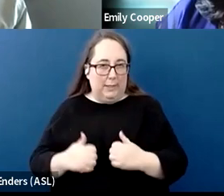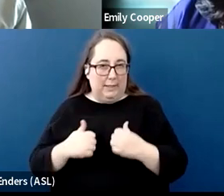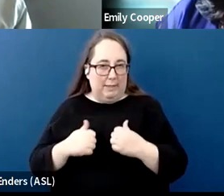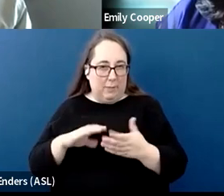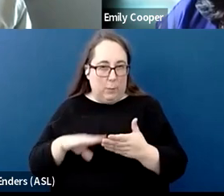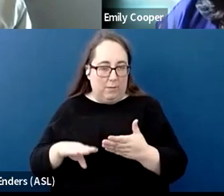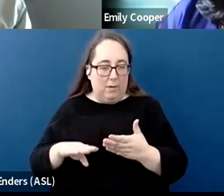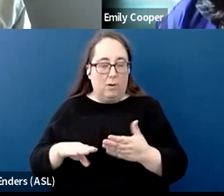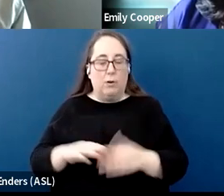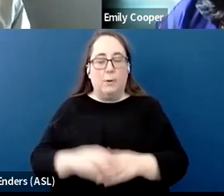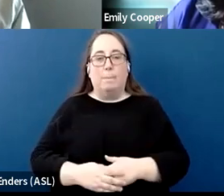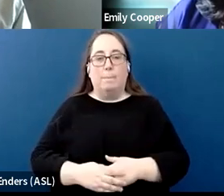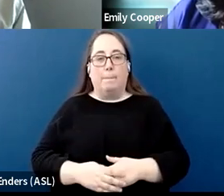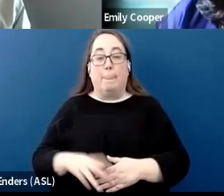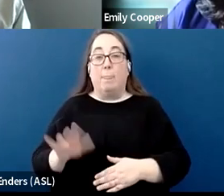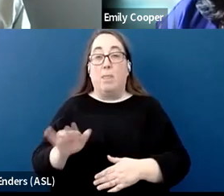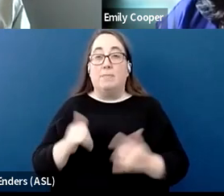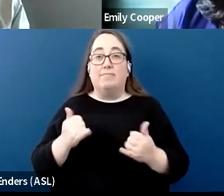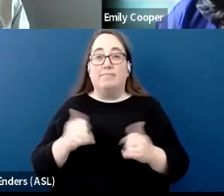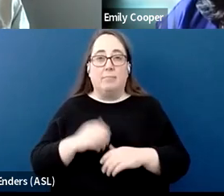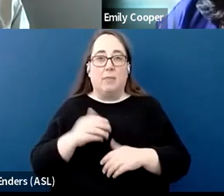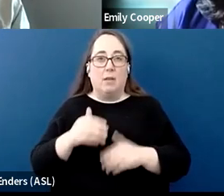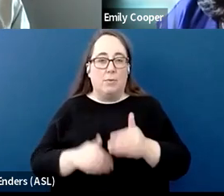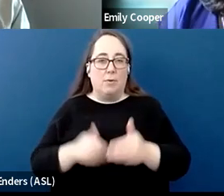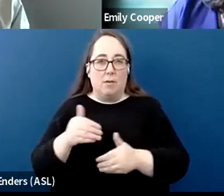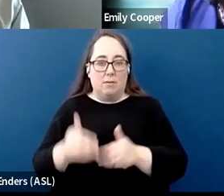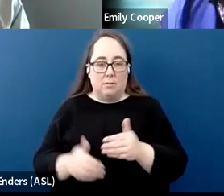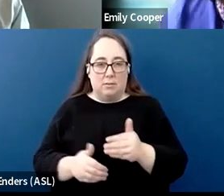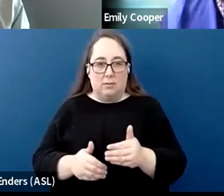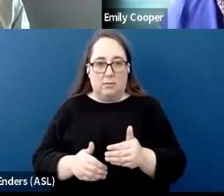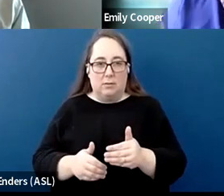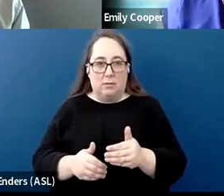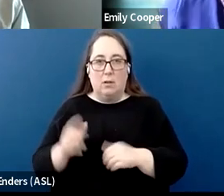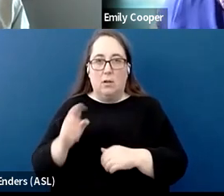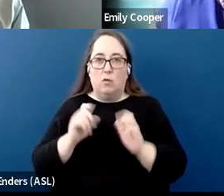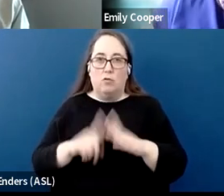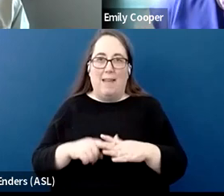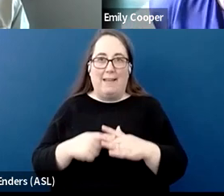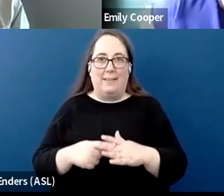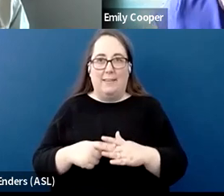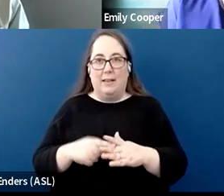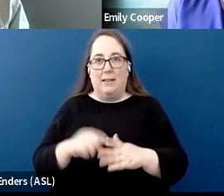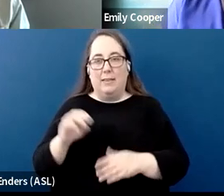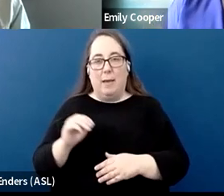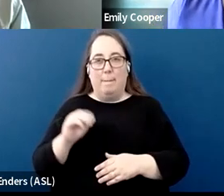By the time you had this month's rent, security deposit, last